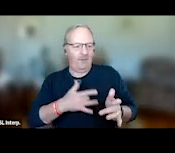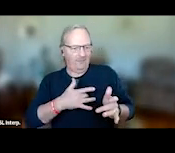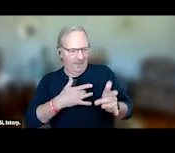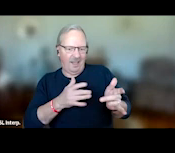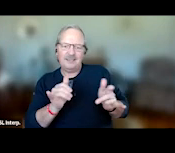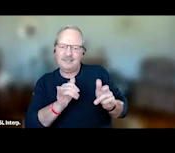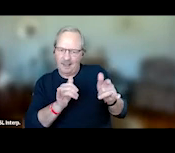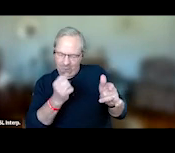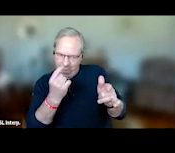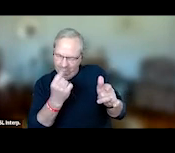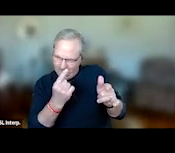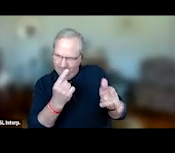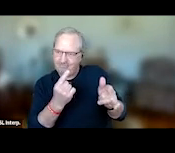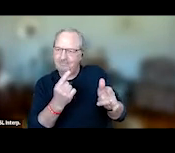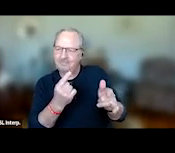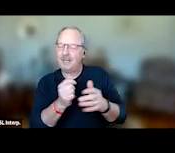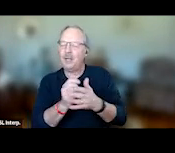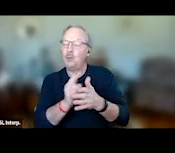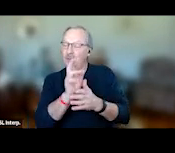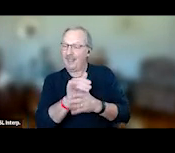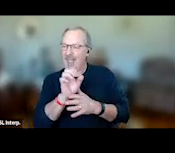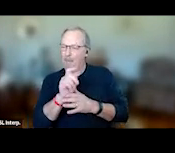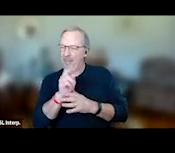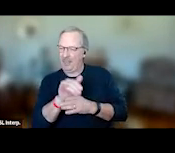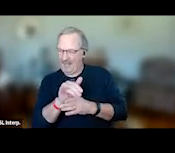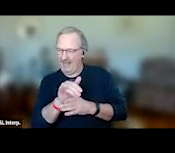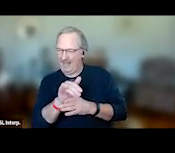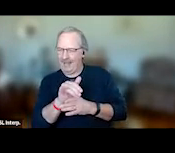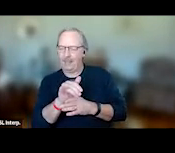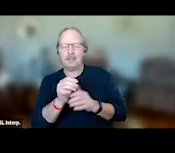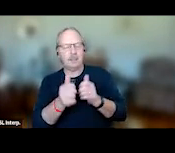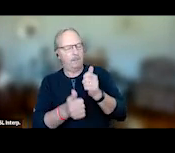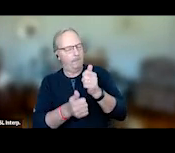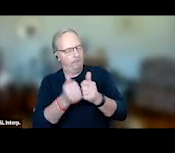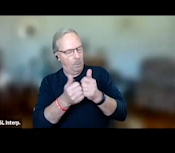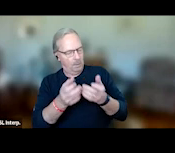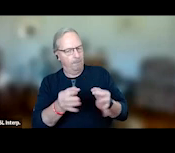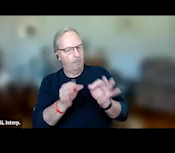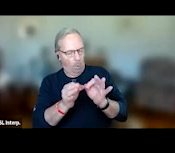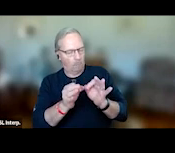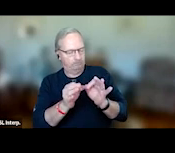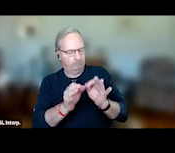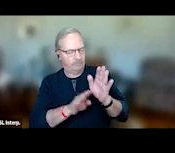Cultivating and using empathy is also the backbone for most all effective strategies for working with people with psychosis.